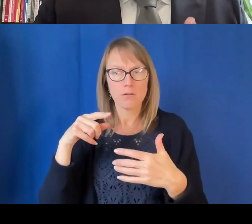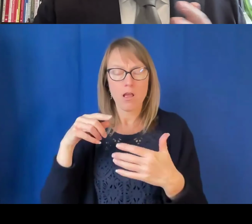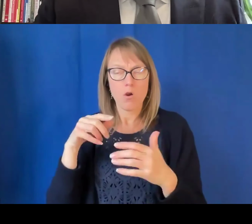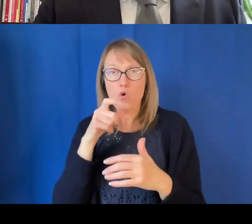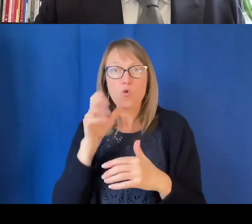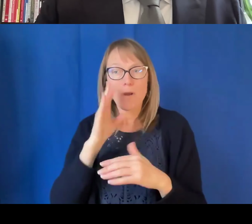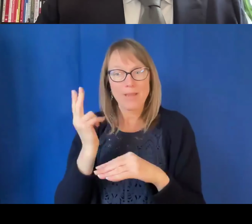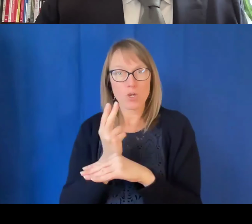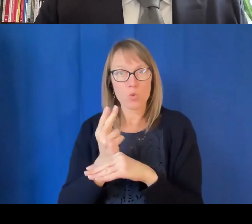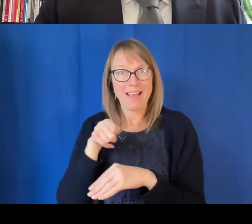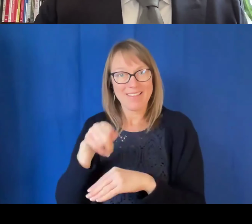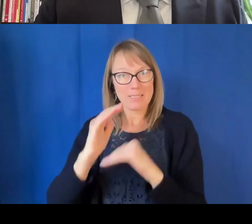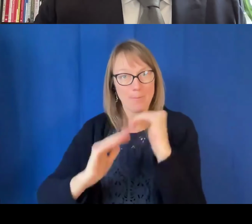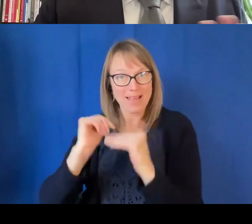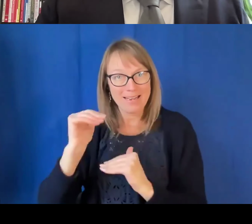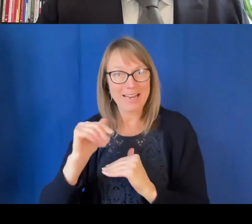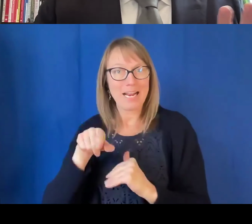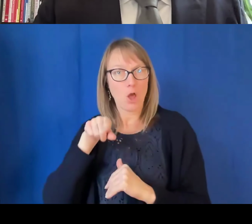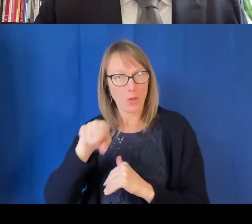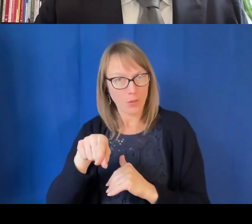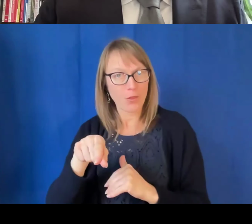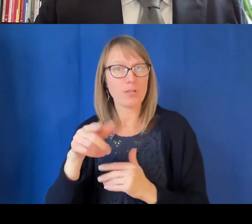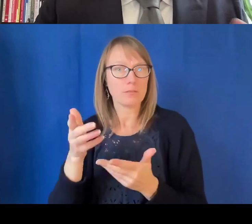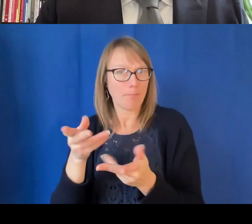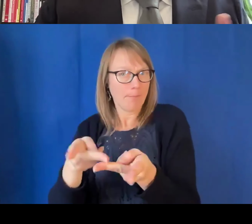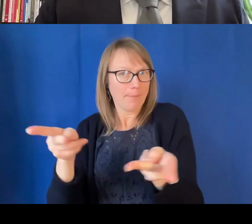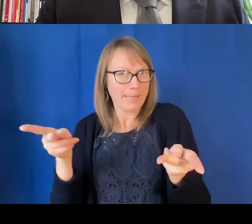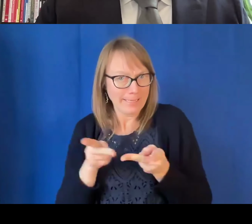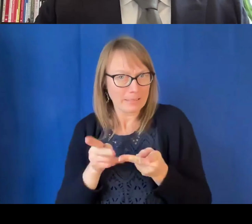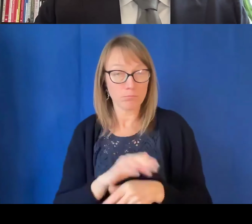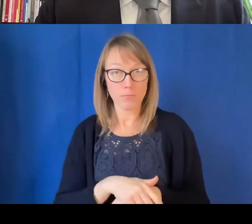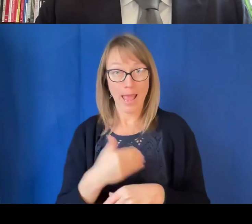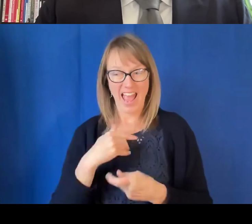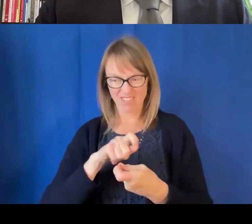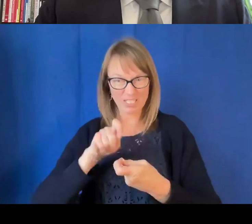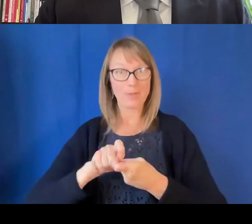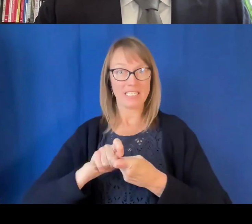And if there is a specific consideration of a population, right, that could lead